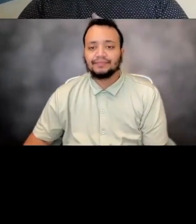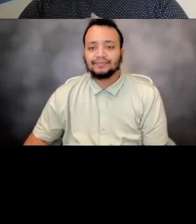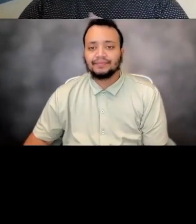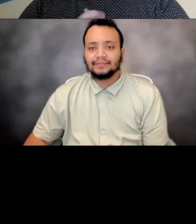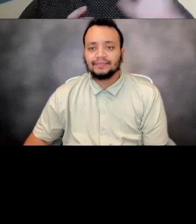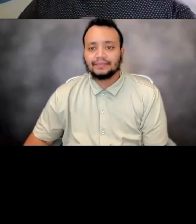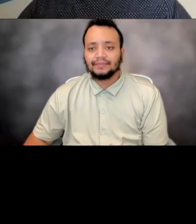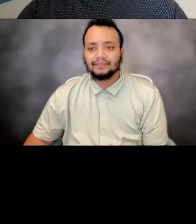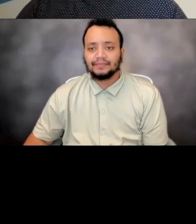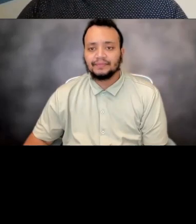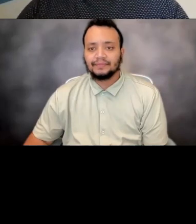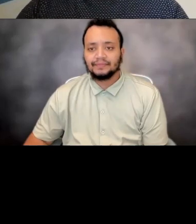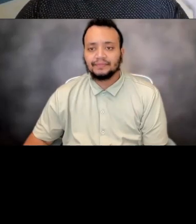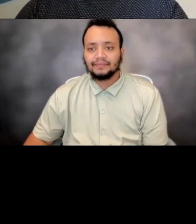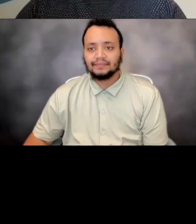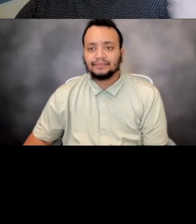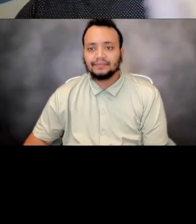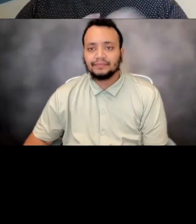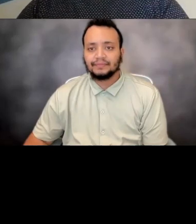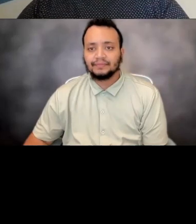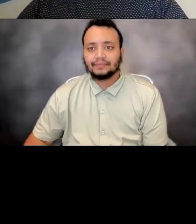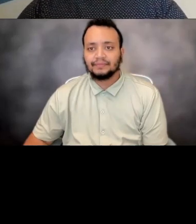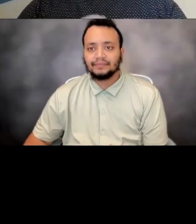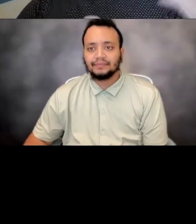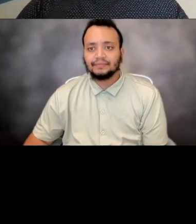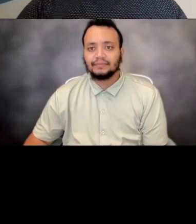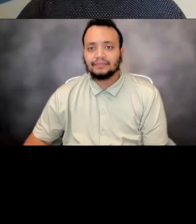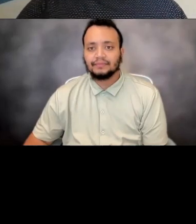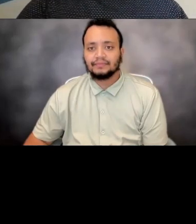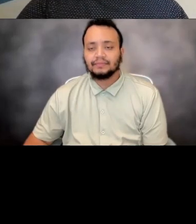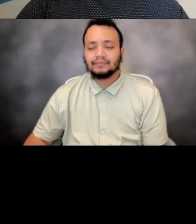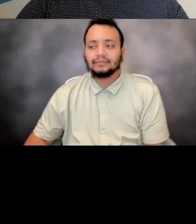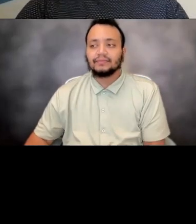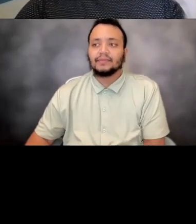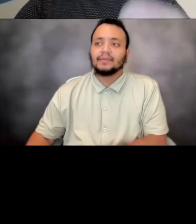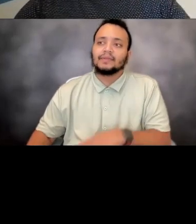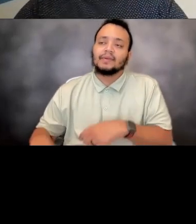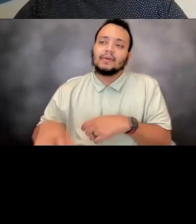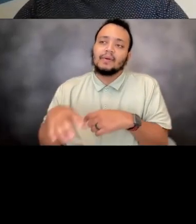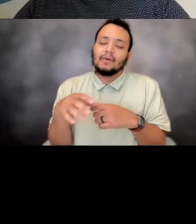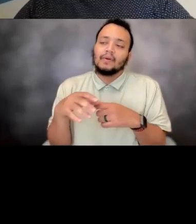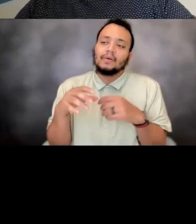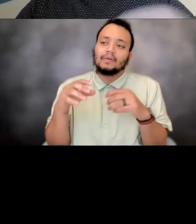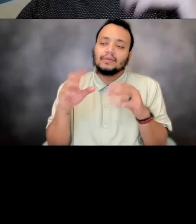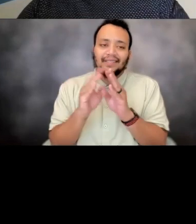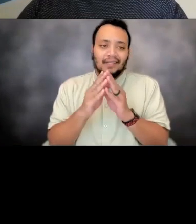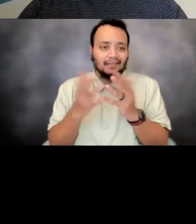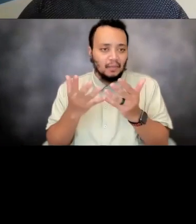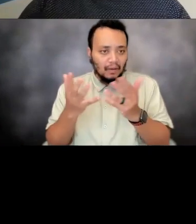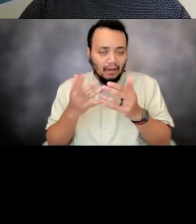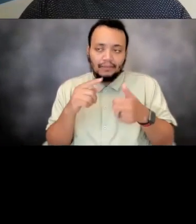So some of these were based on identities such as nonbinary, Black trans men,